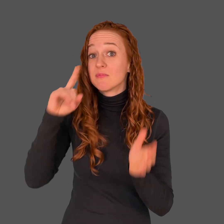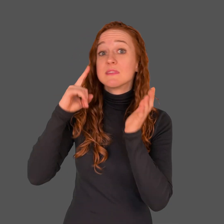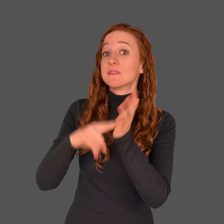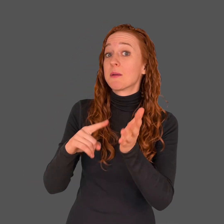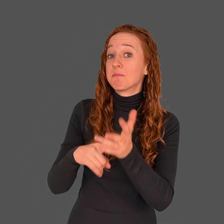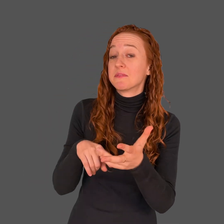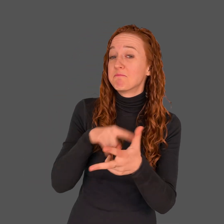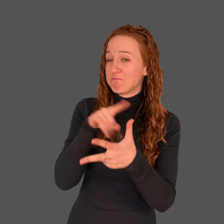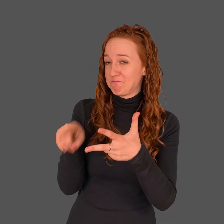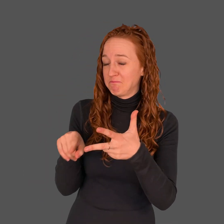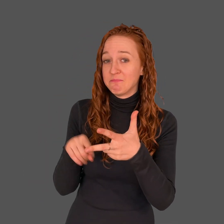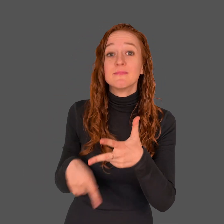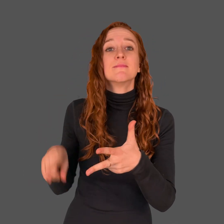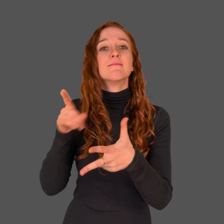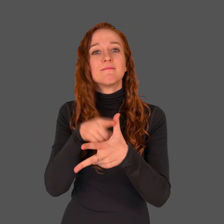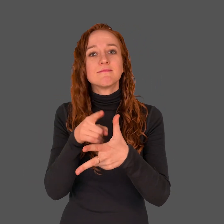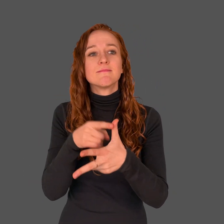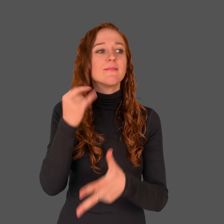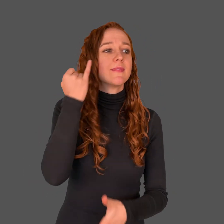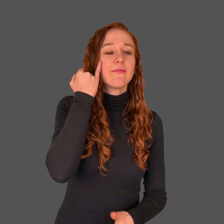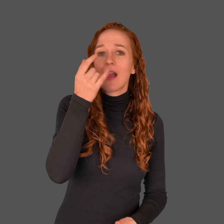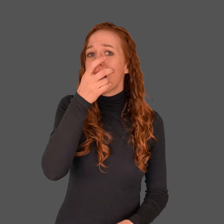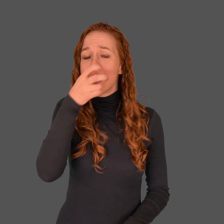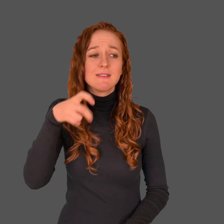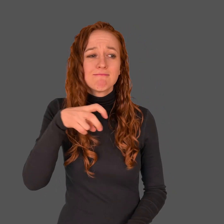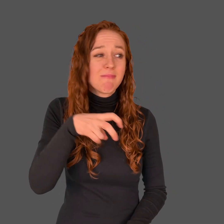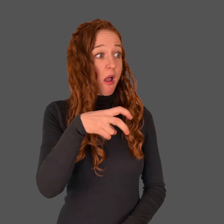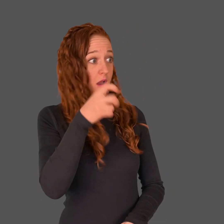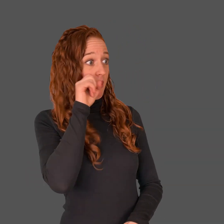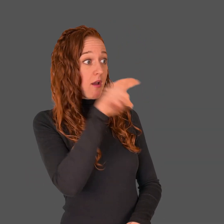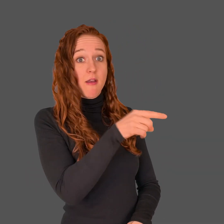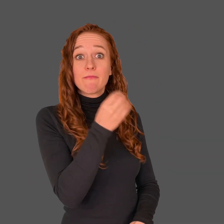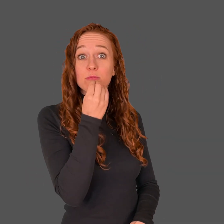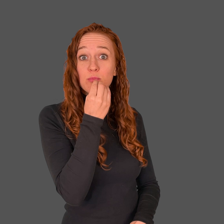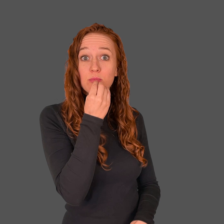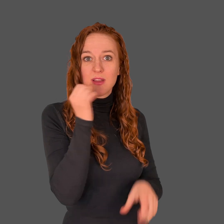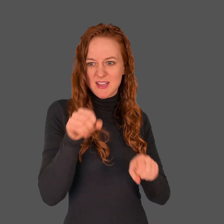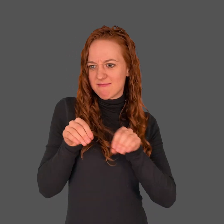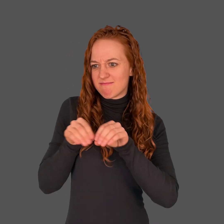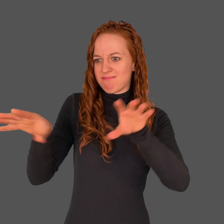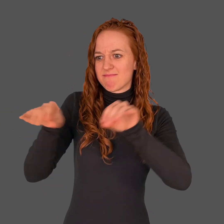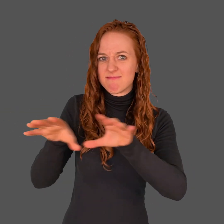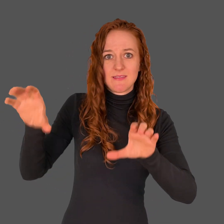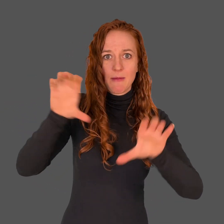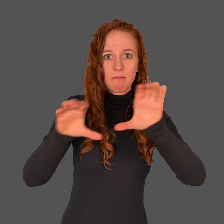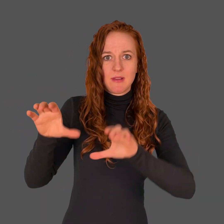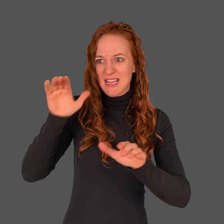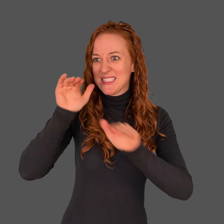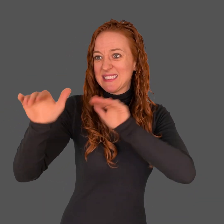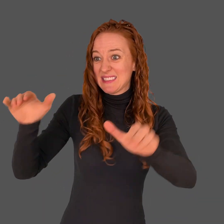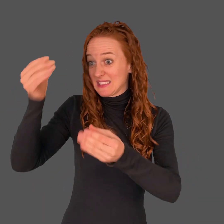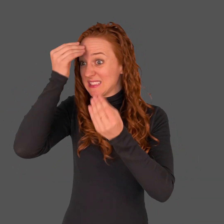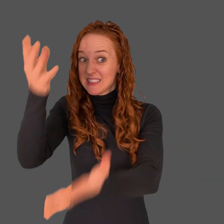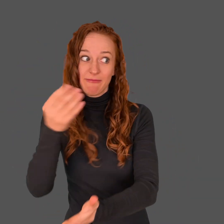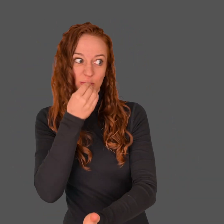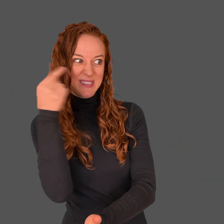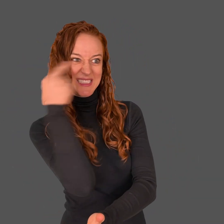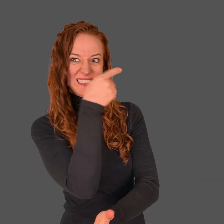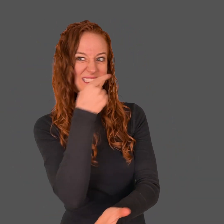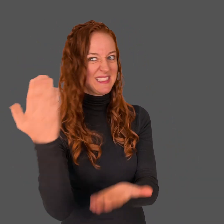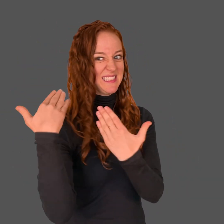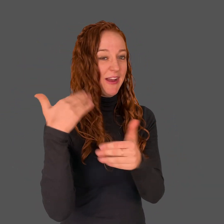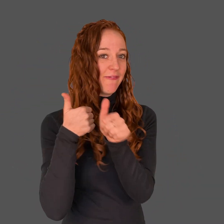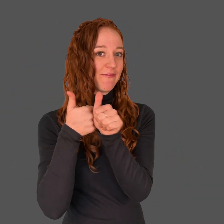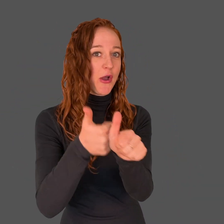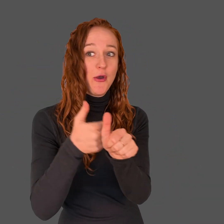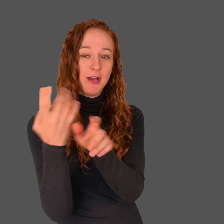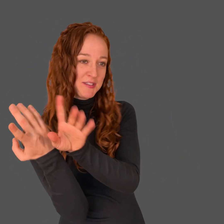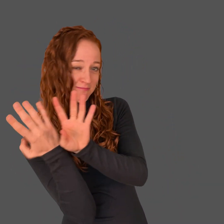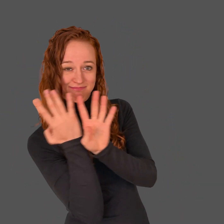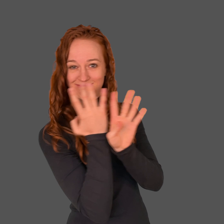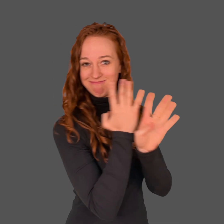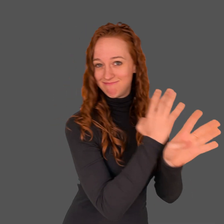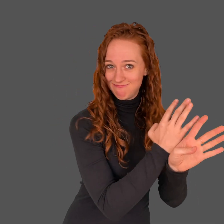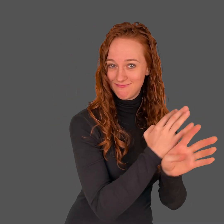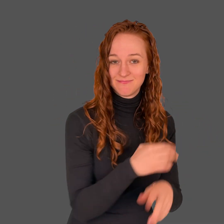like “Follow me, food this way,”